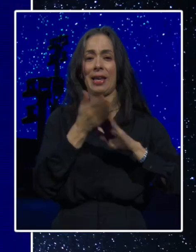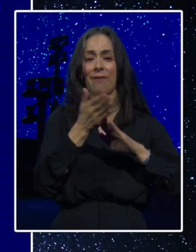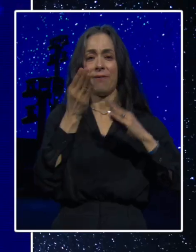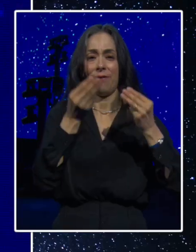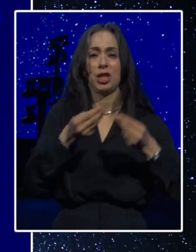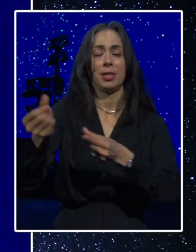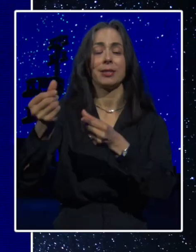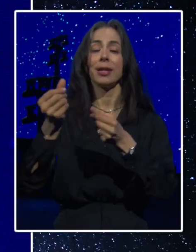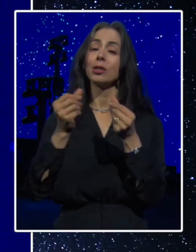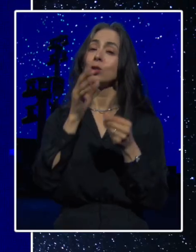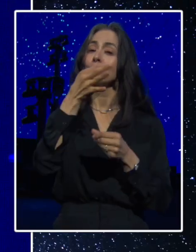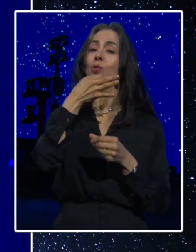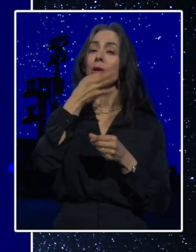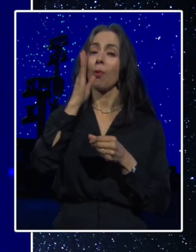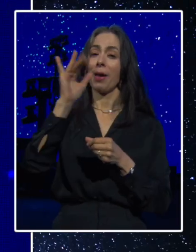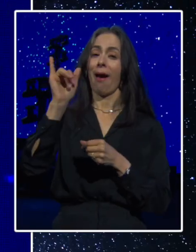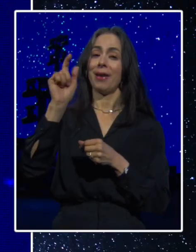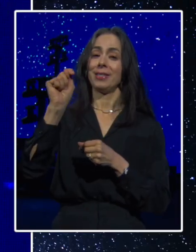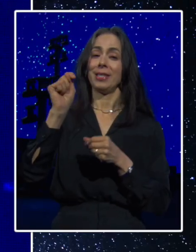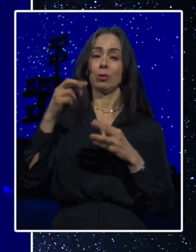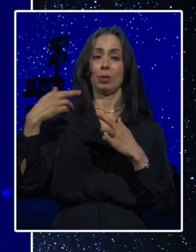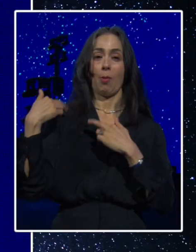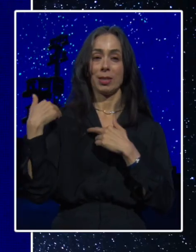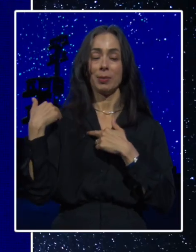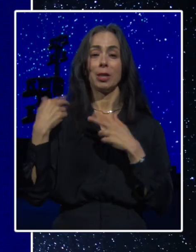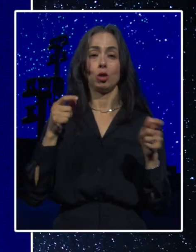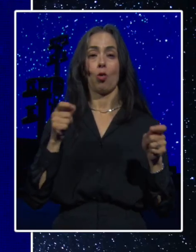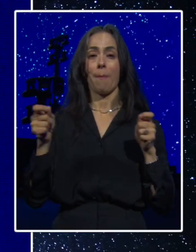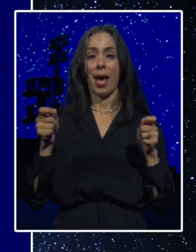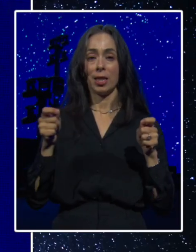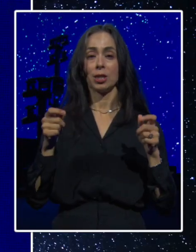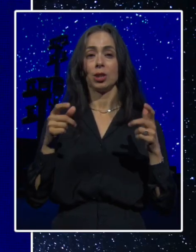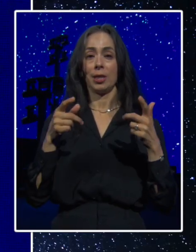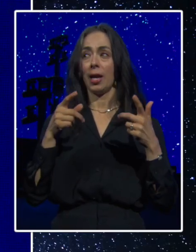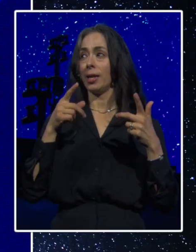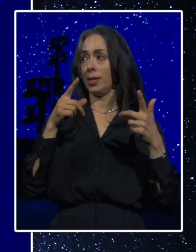Soon, it will be IT's responsibility to manage a digital workforce